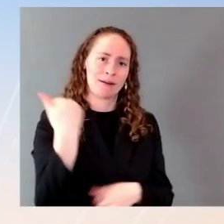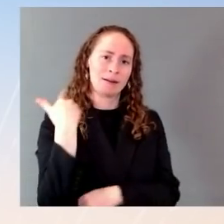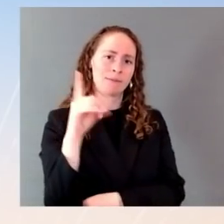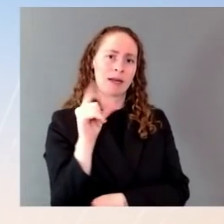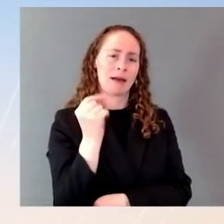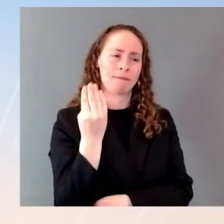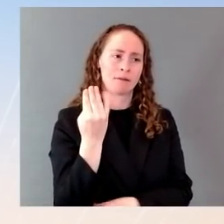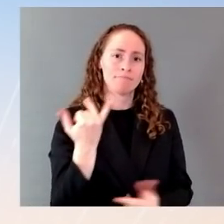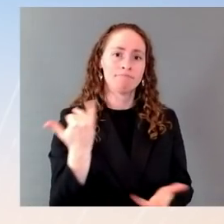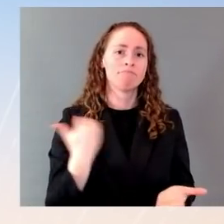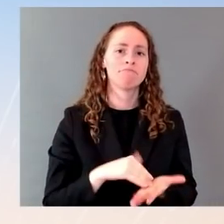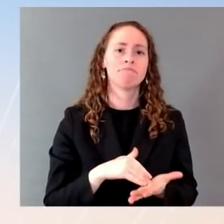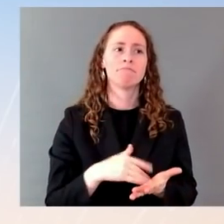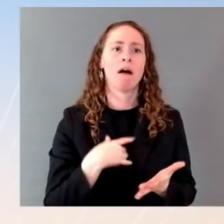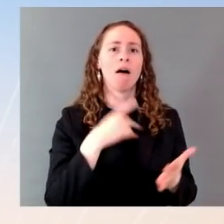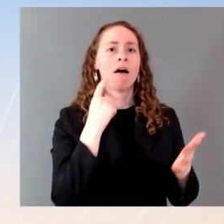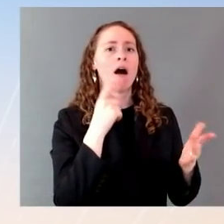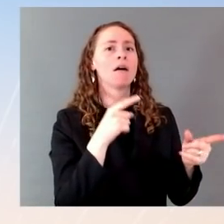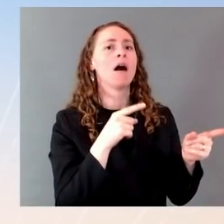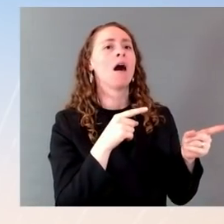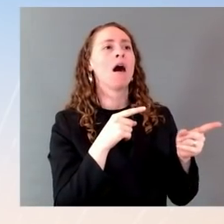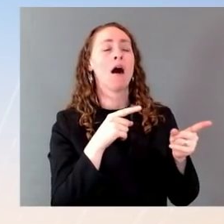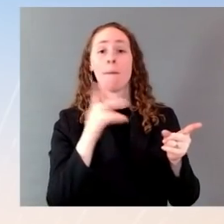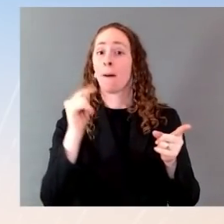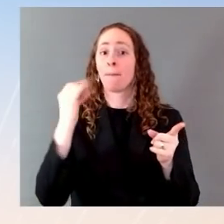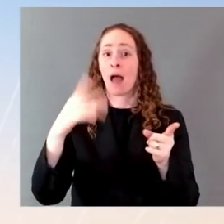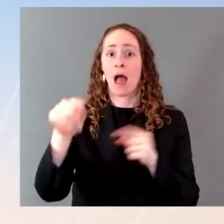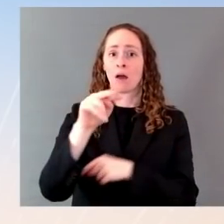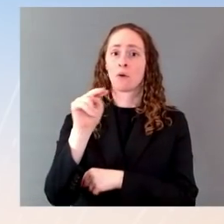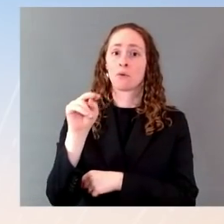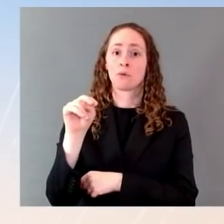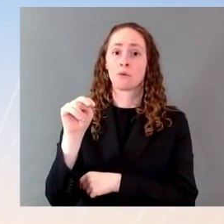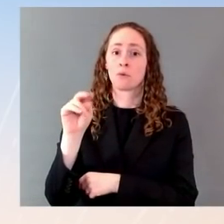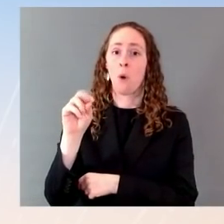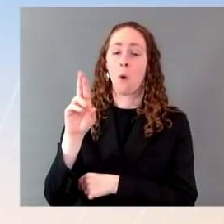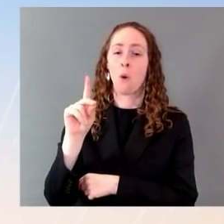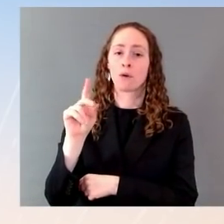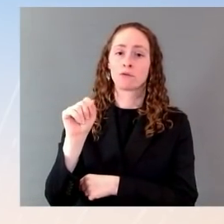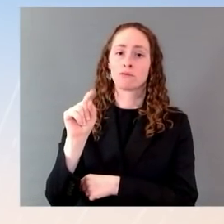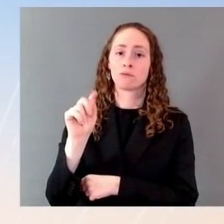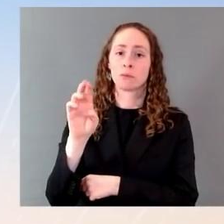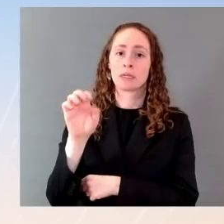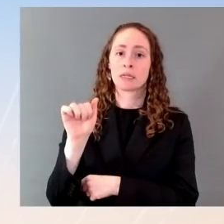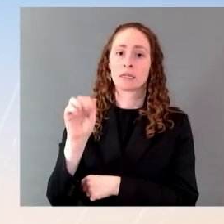or additional steps on Nord Stream 2 -- is that that is actually -- would actually not be an effective deterrent,